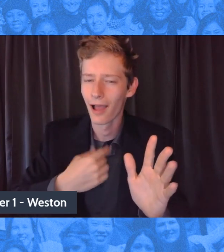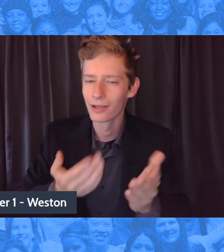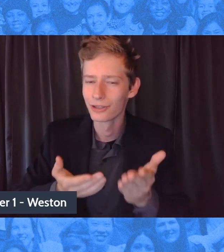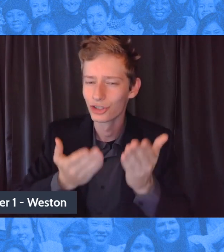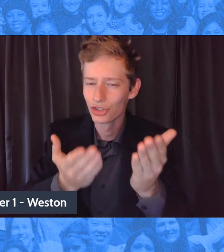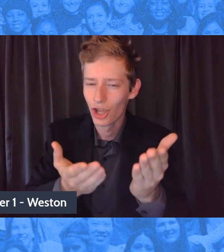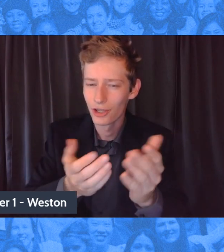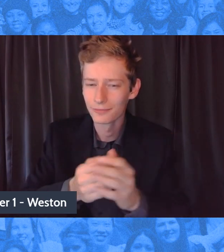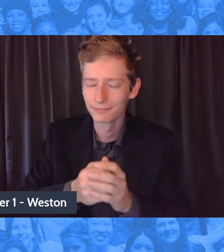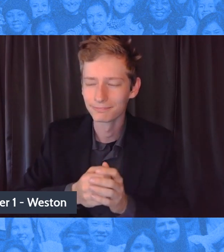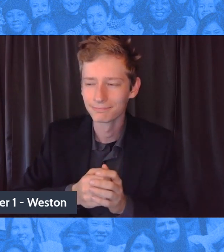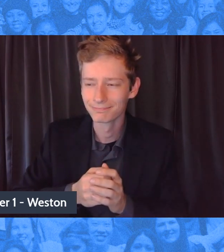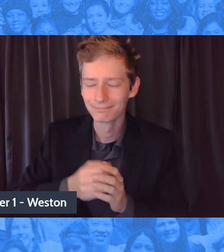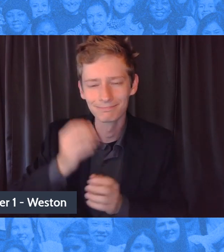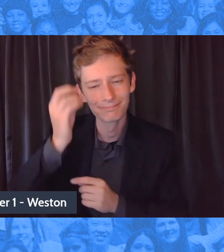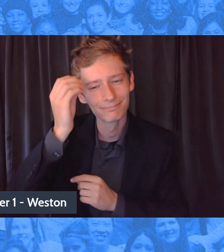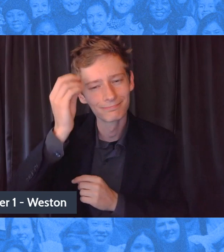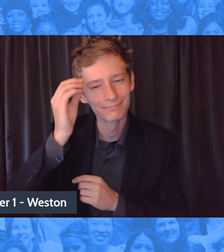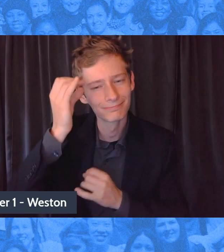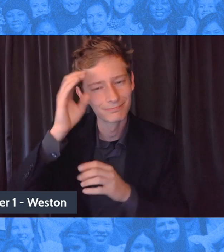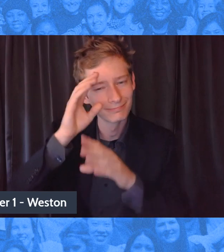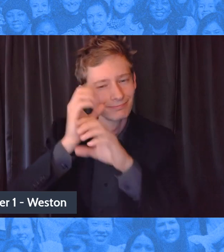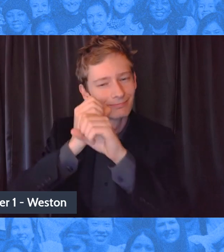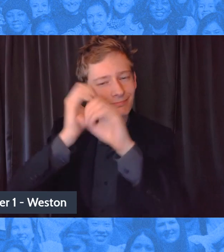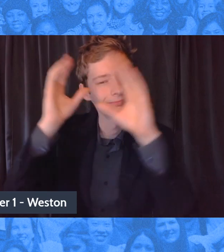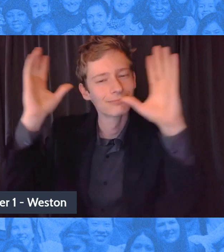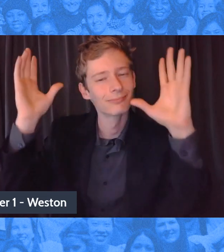is a golden ball of light.